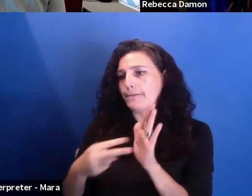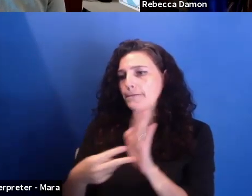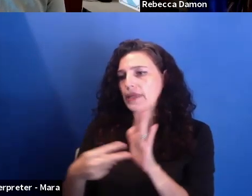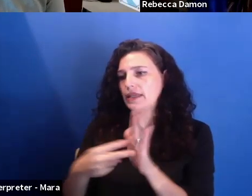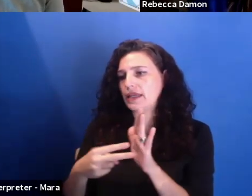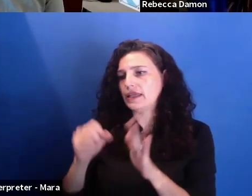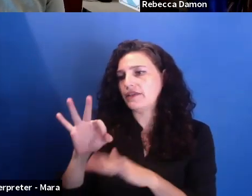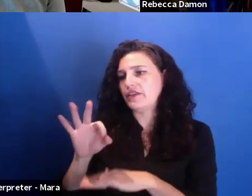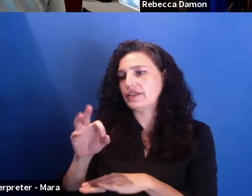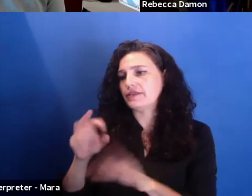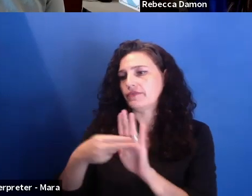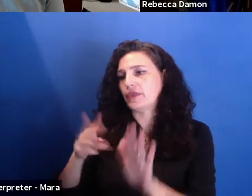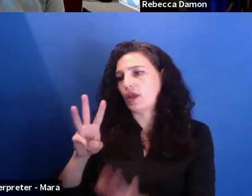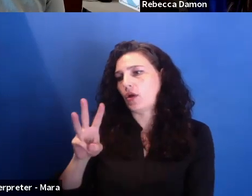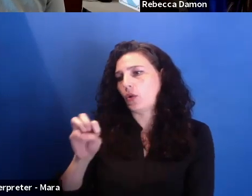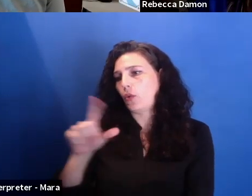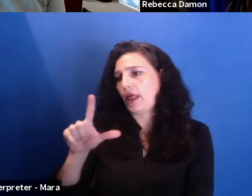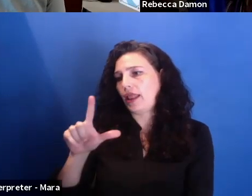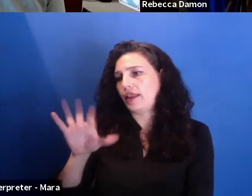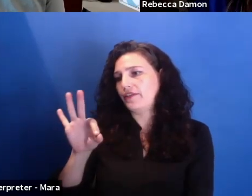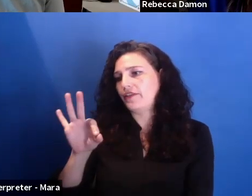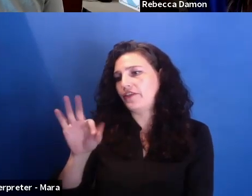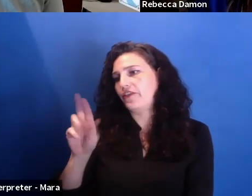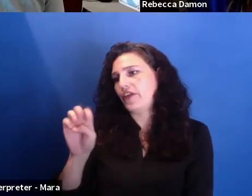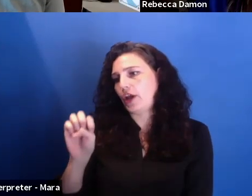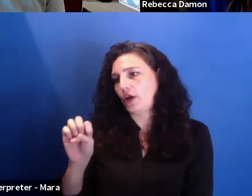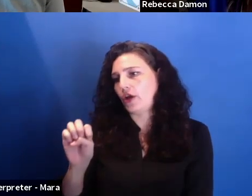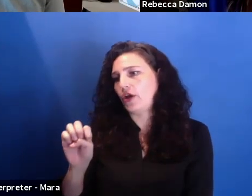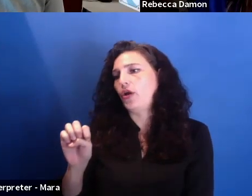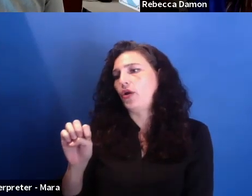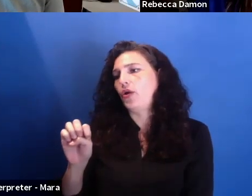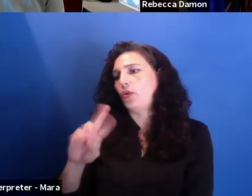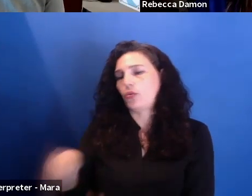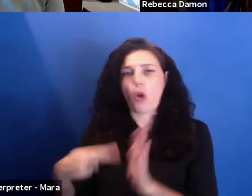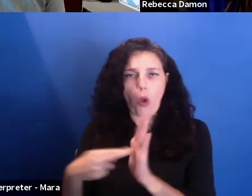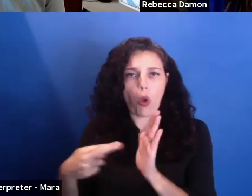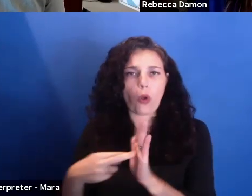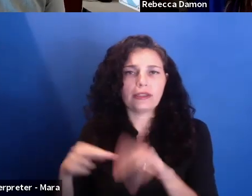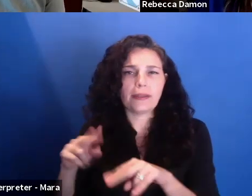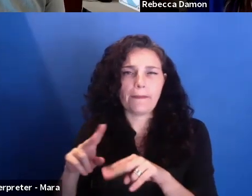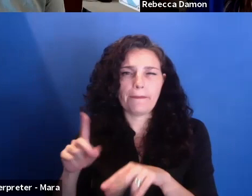which depends on the contract and the state in which that person is working, that role really can't be performed remotely.